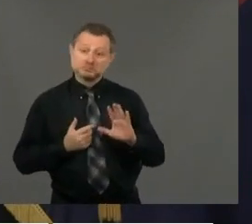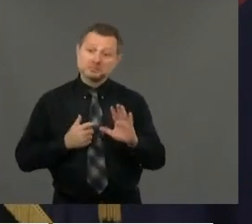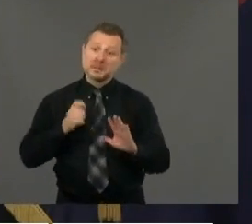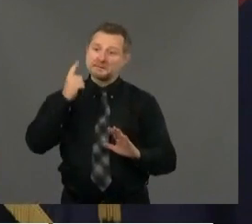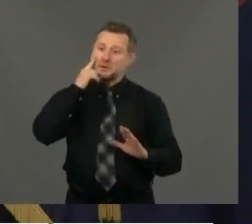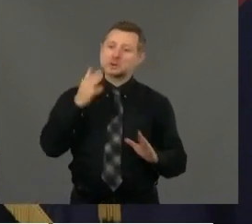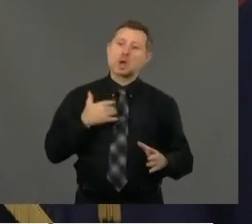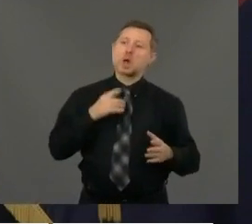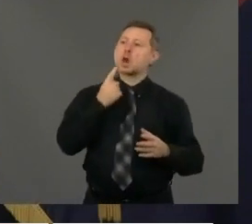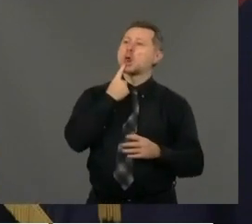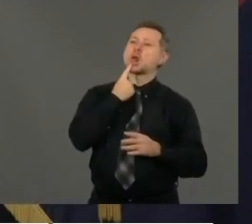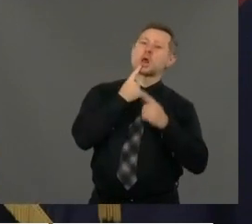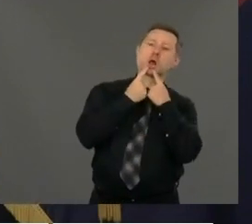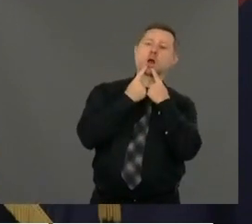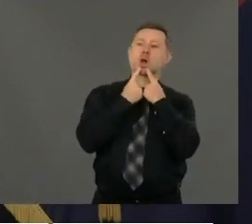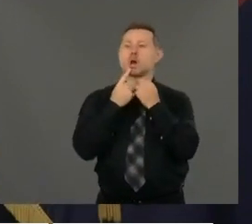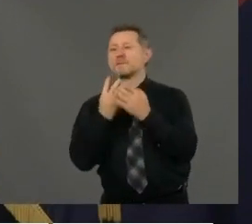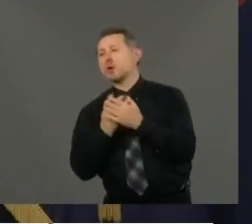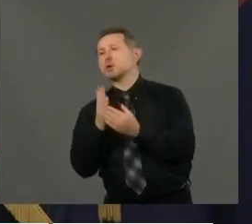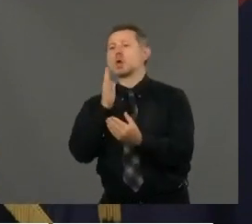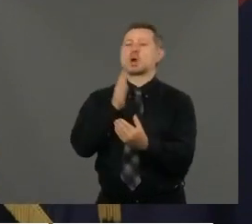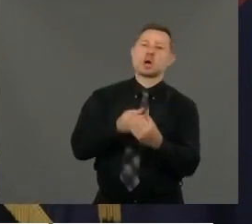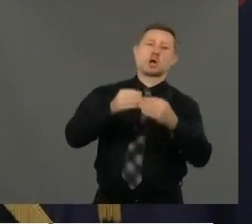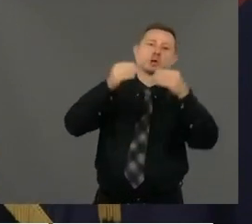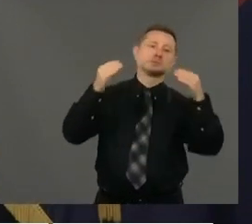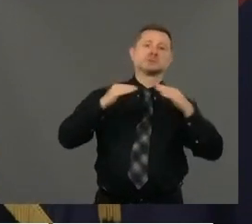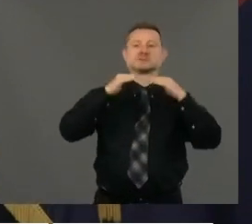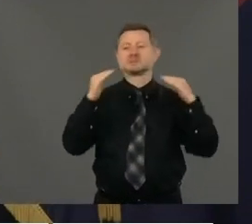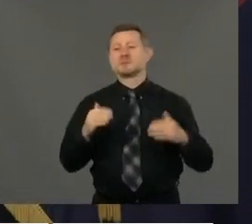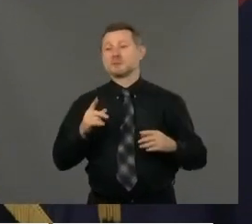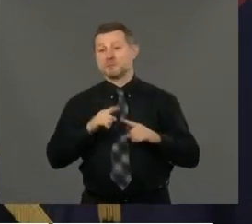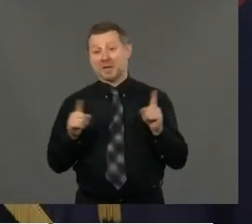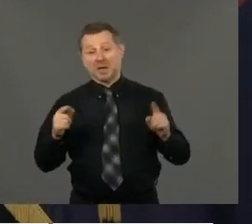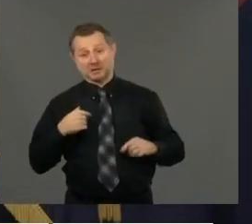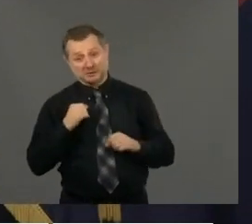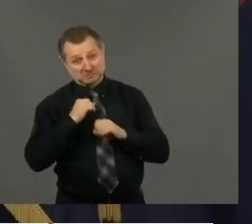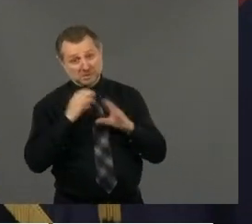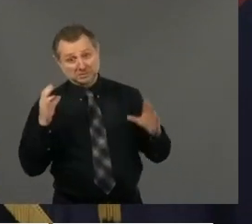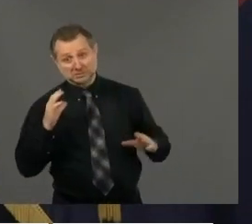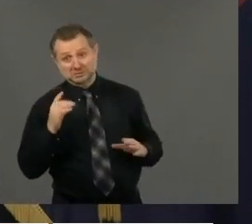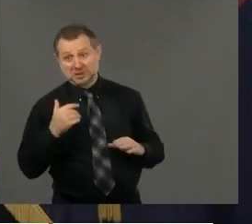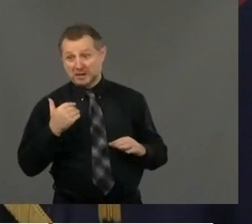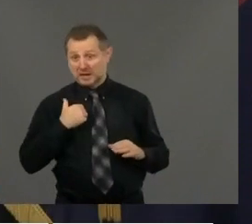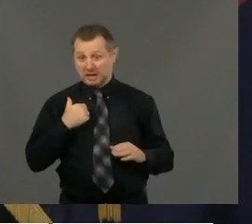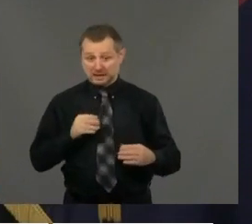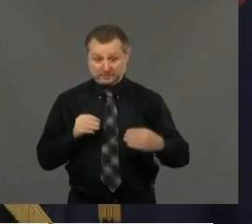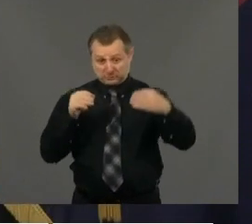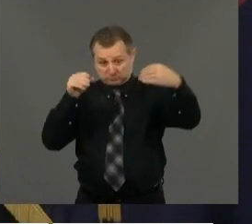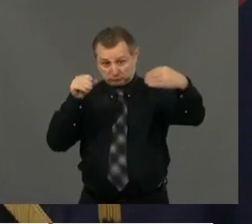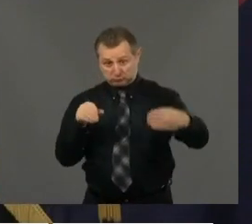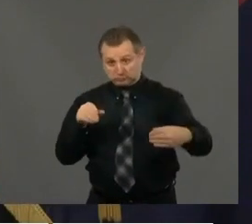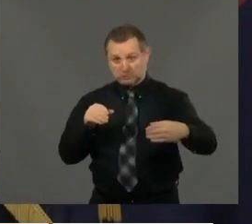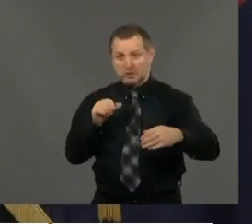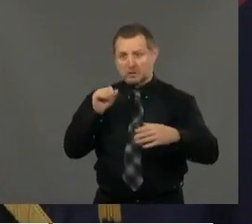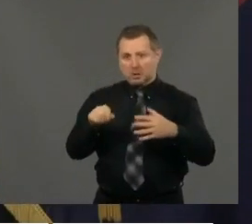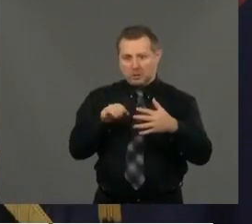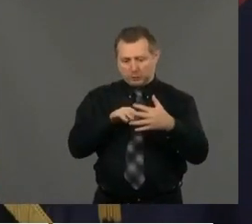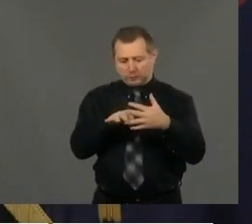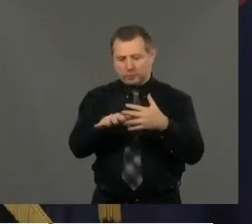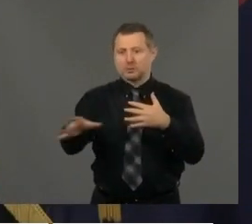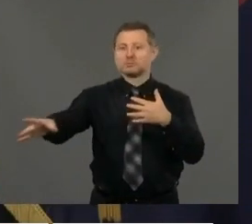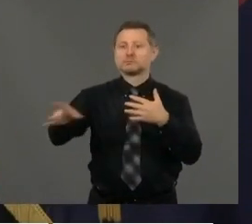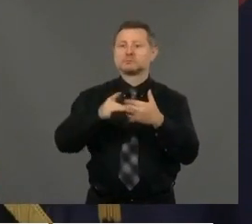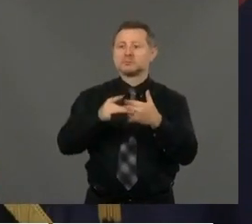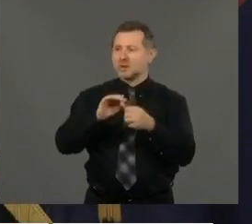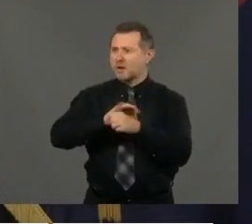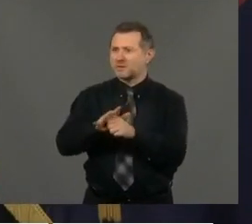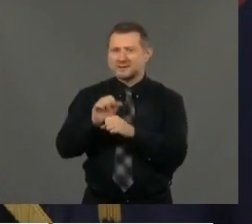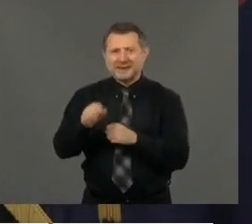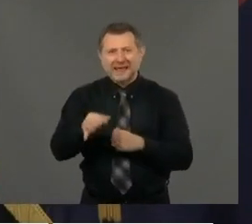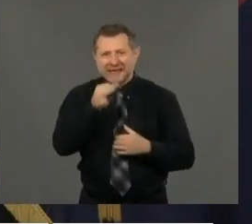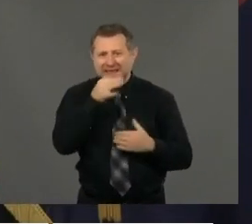FUNCTION.